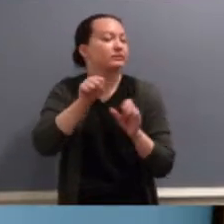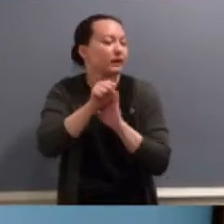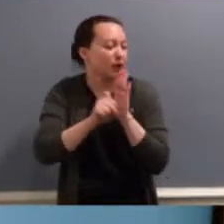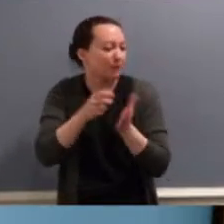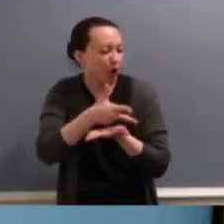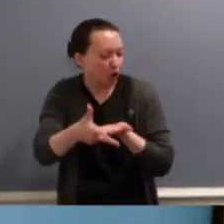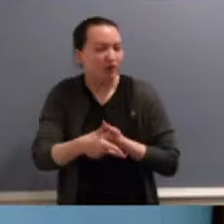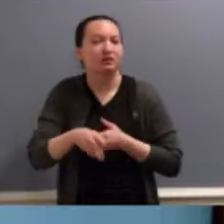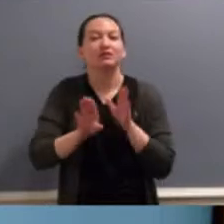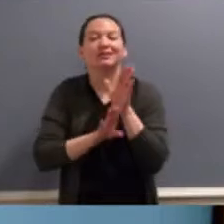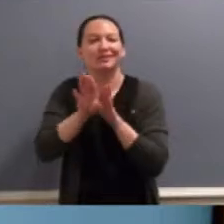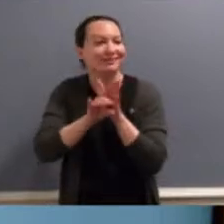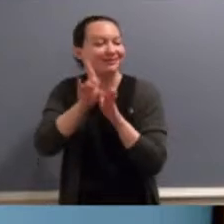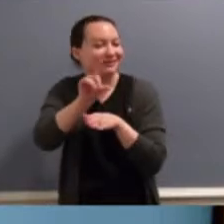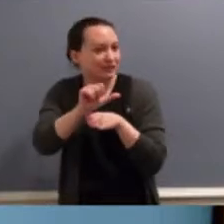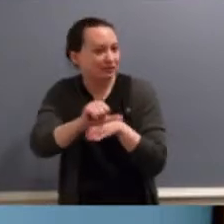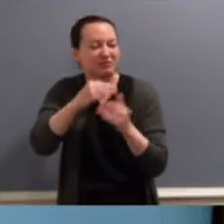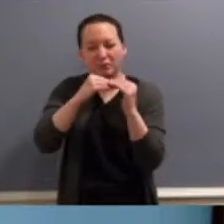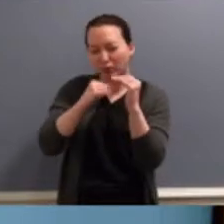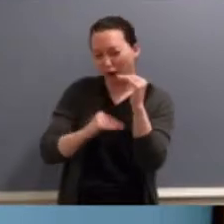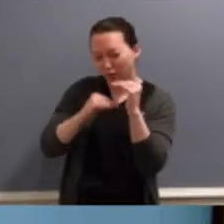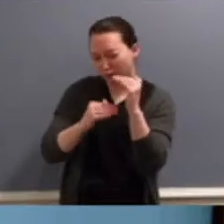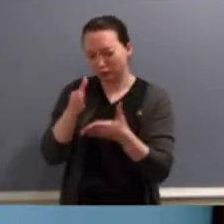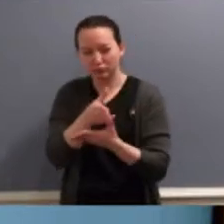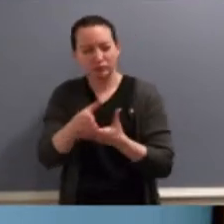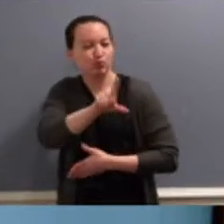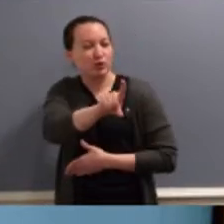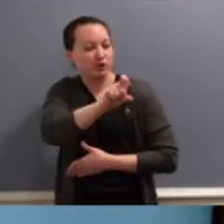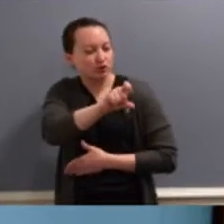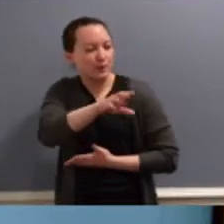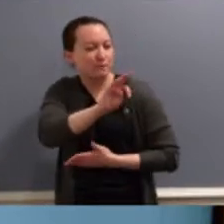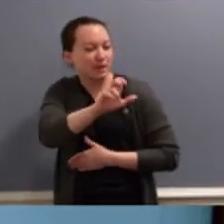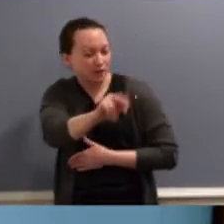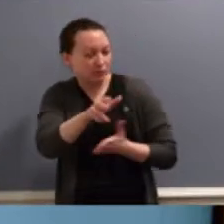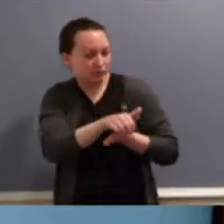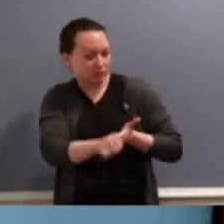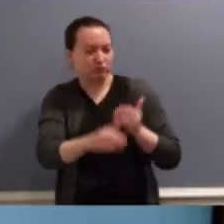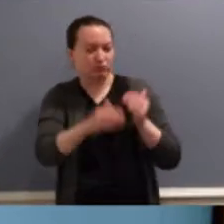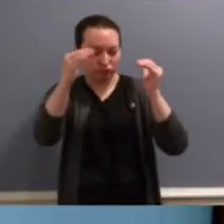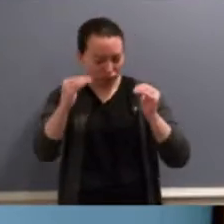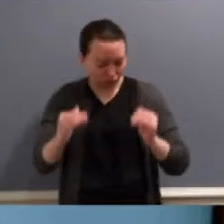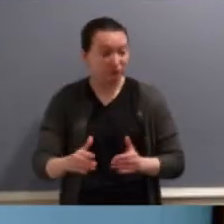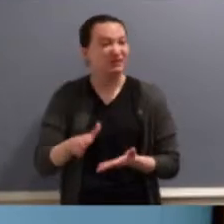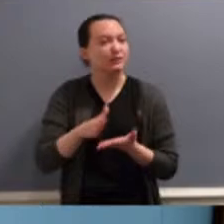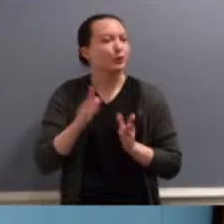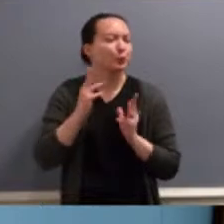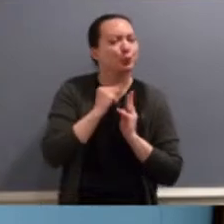developmental disabilities just under 100 million dollars going down to some of the smaller ones